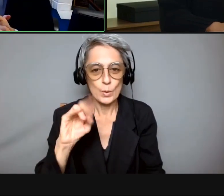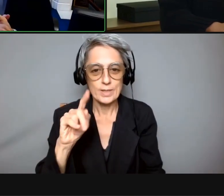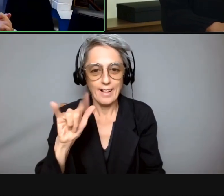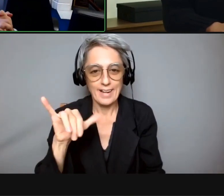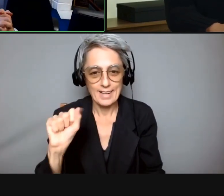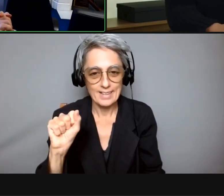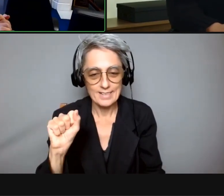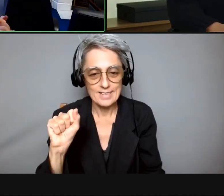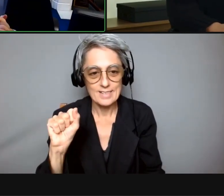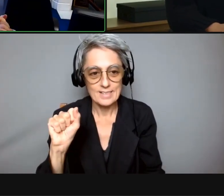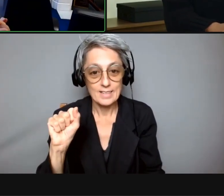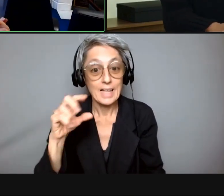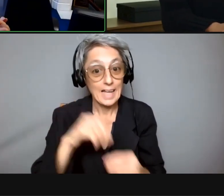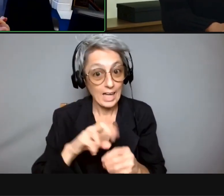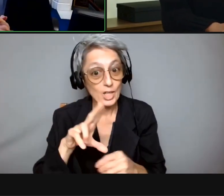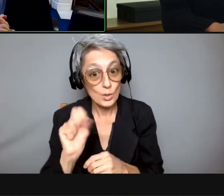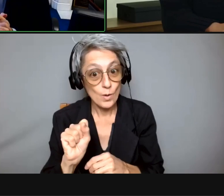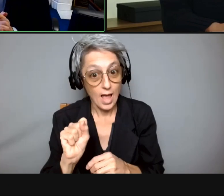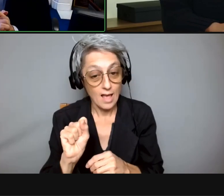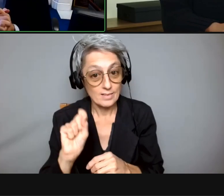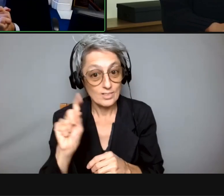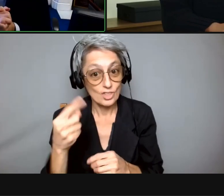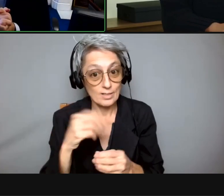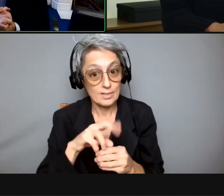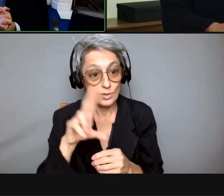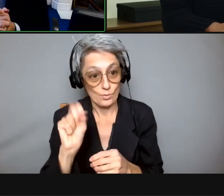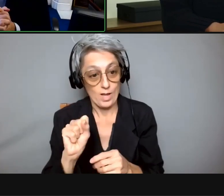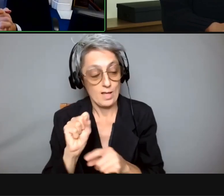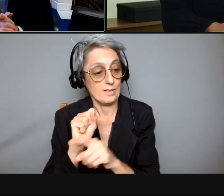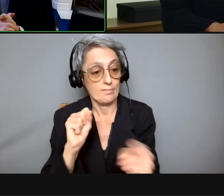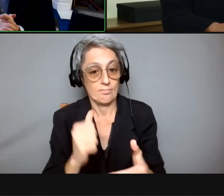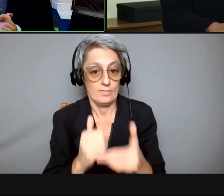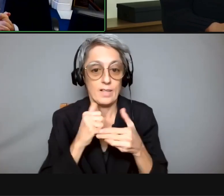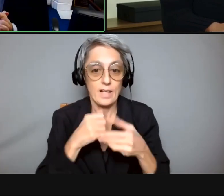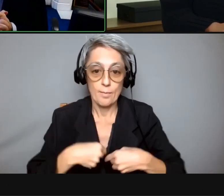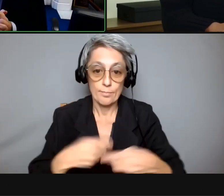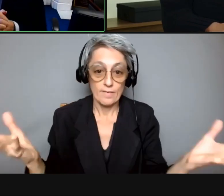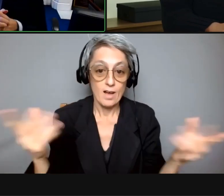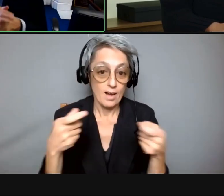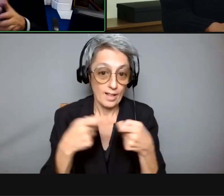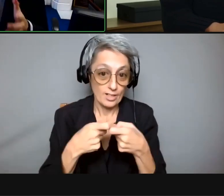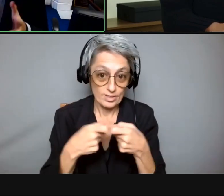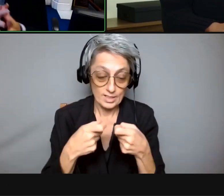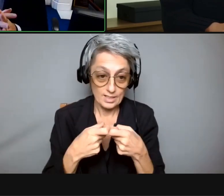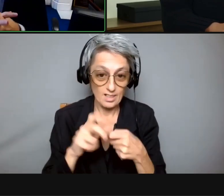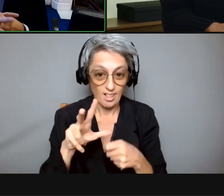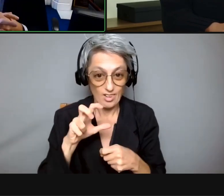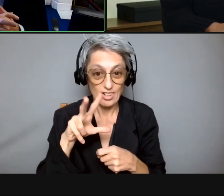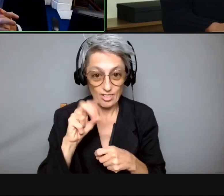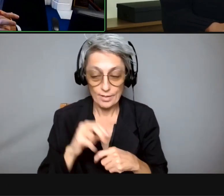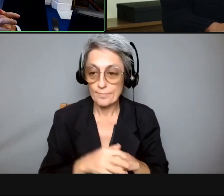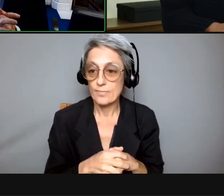in the United States alone that help serve us with electricity. And, you know, to your point about pick and choose,